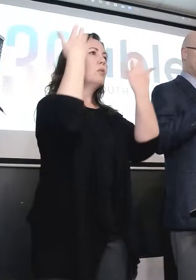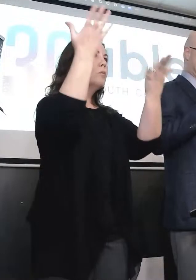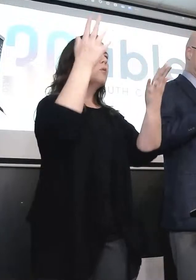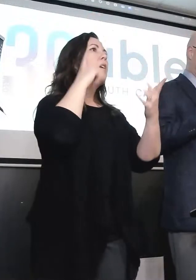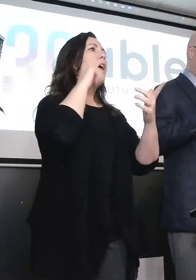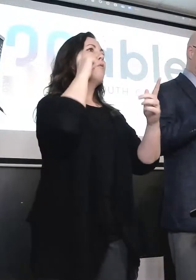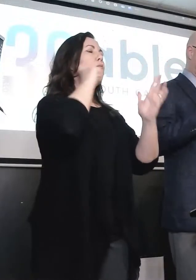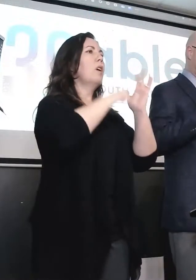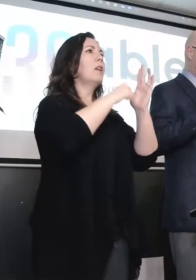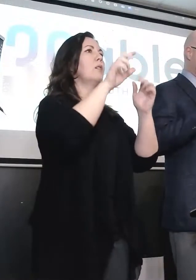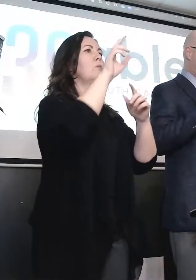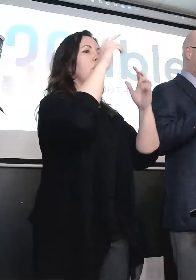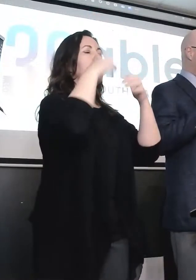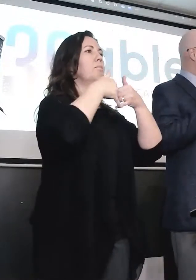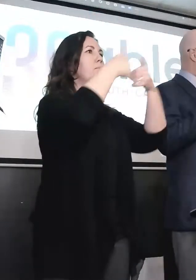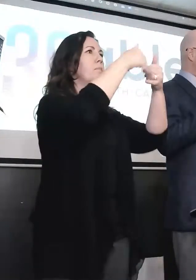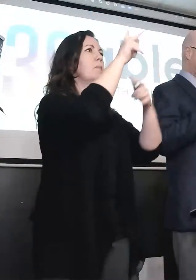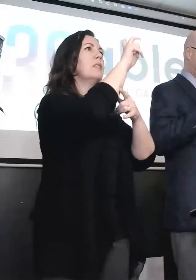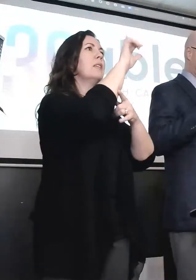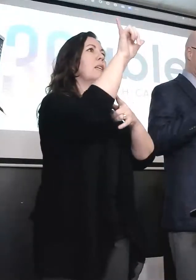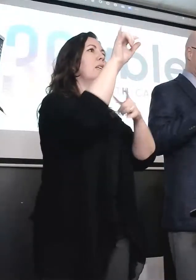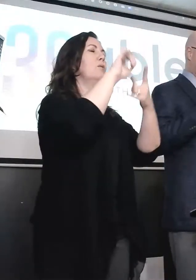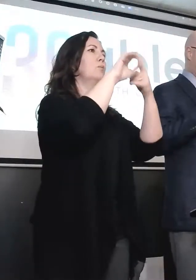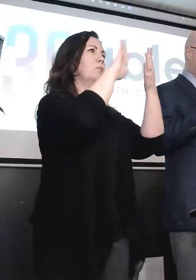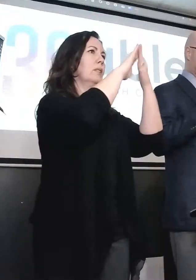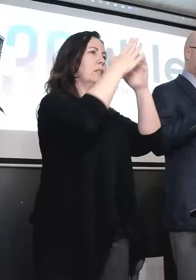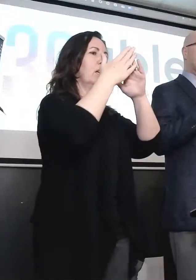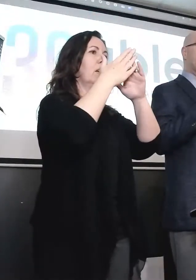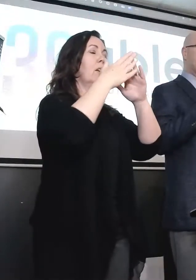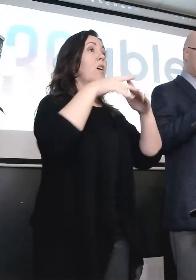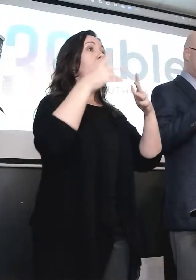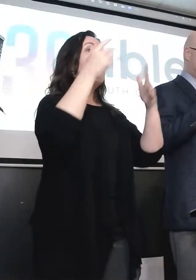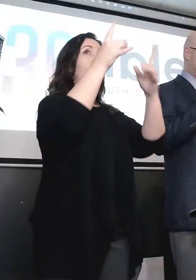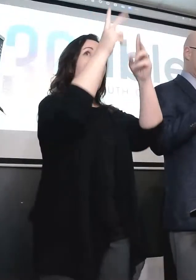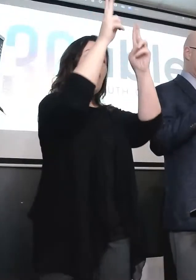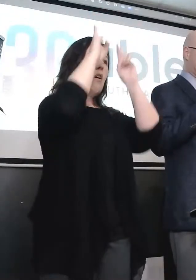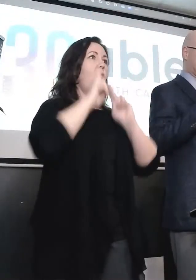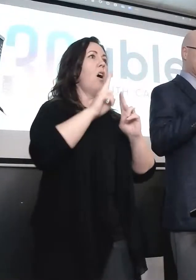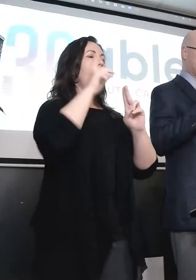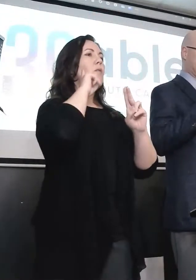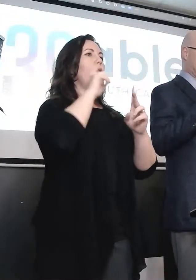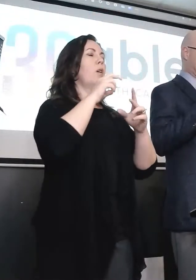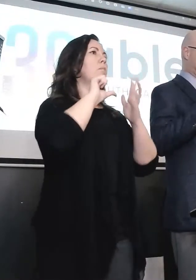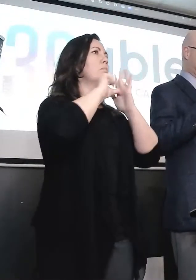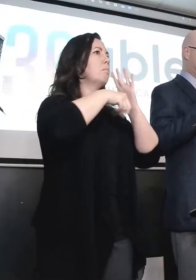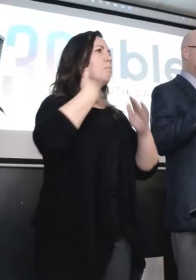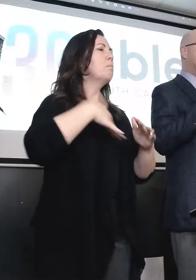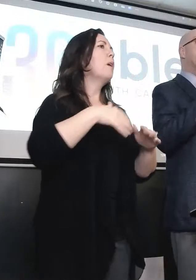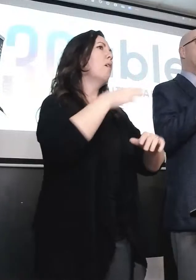the city. This honor is a testament to our dedication and a powerful symbol of inclusion